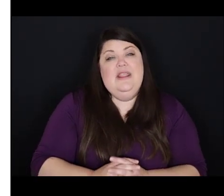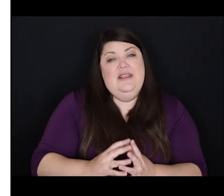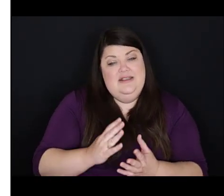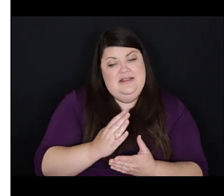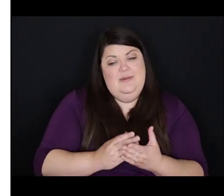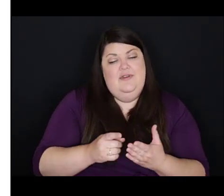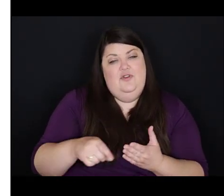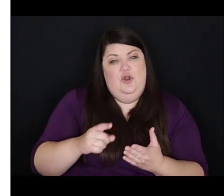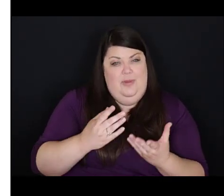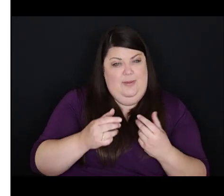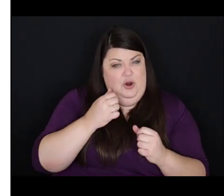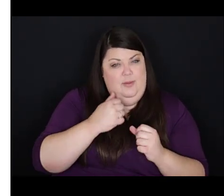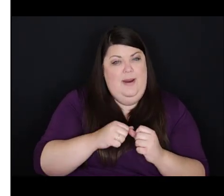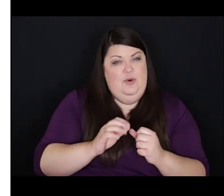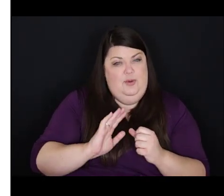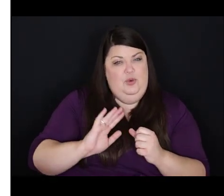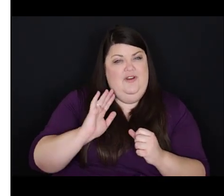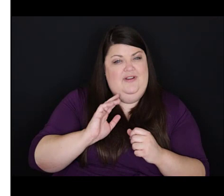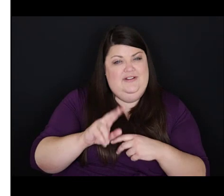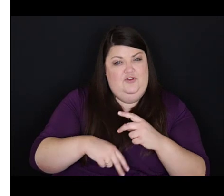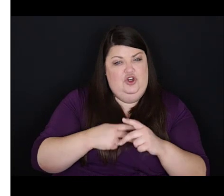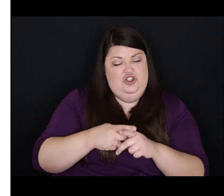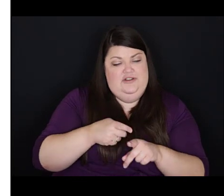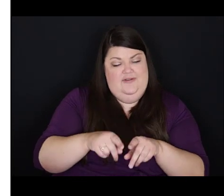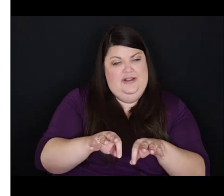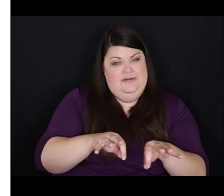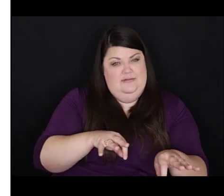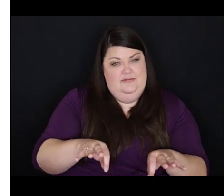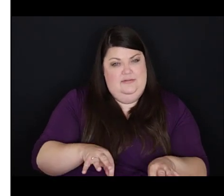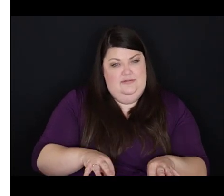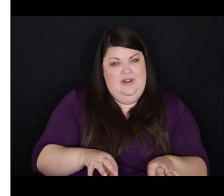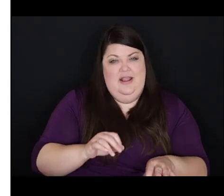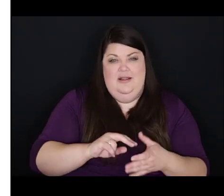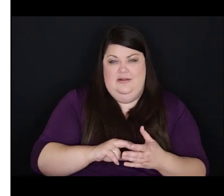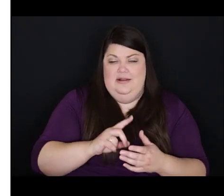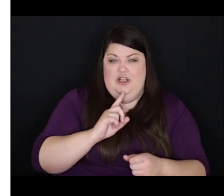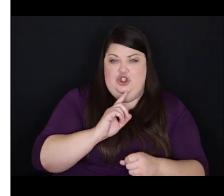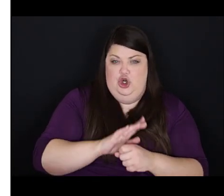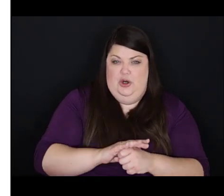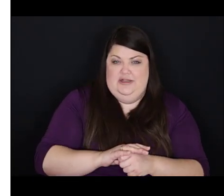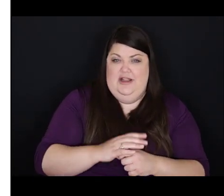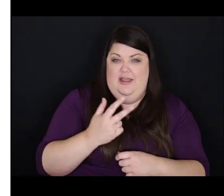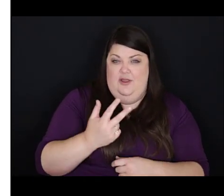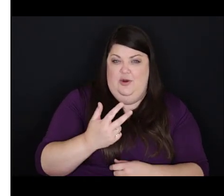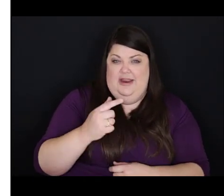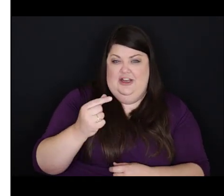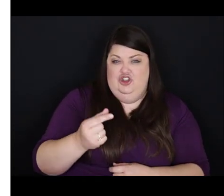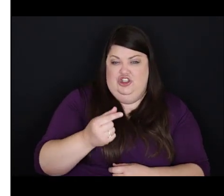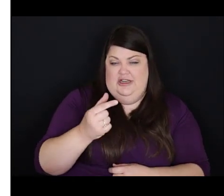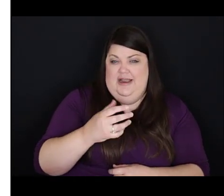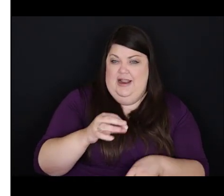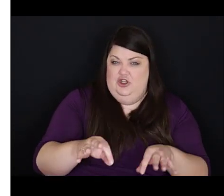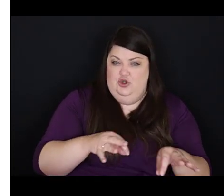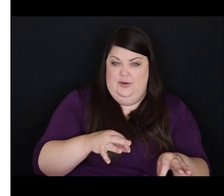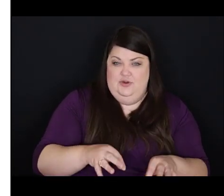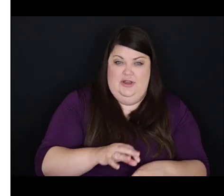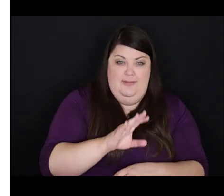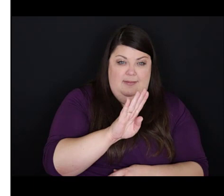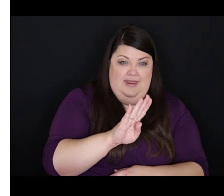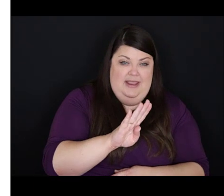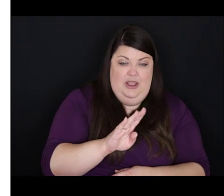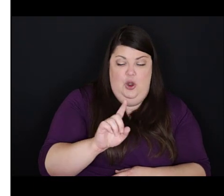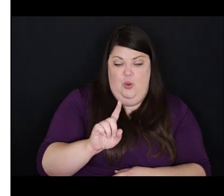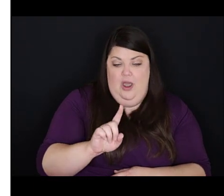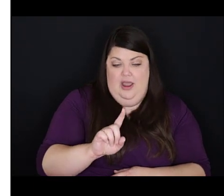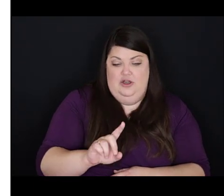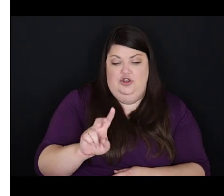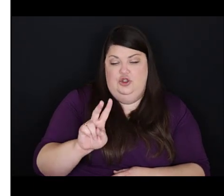in previous versions. It was the Assurance 3(G) and Descriptions (b)(1), (2), and (3).